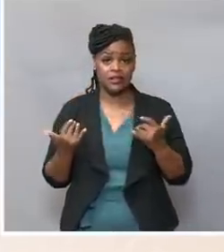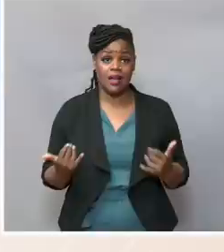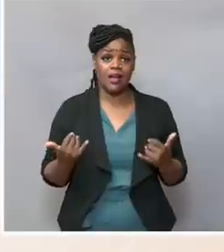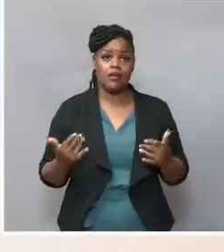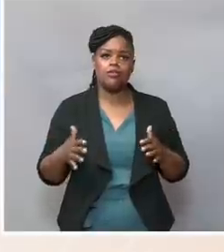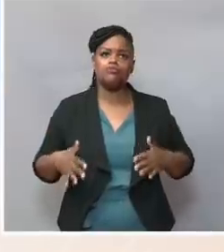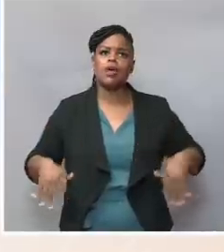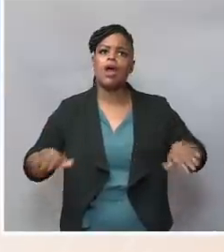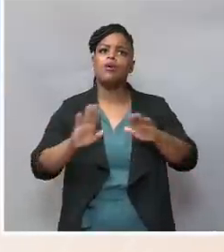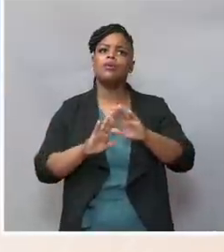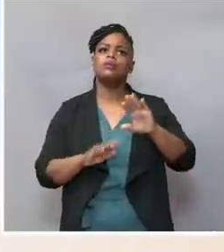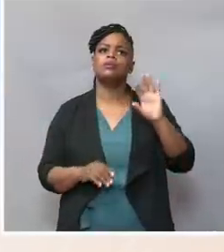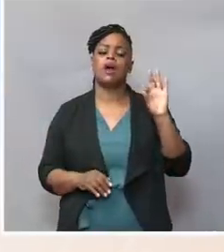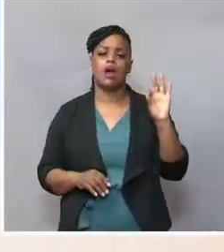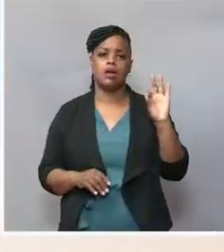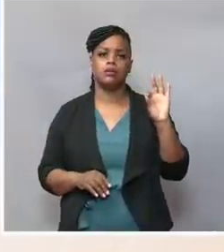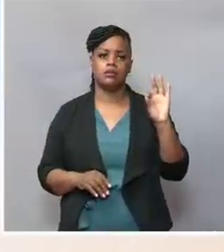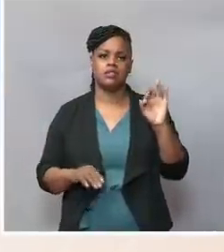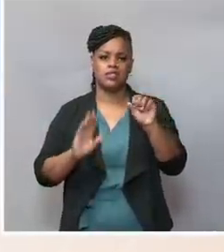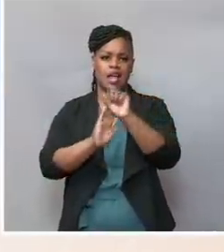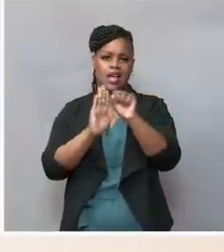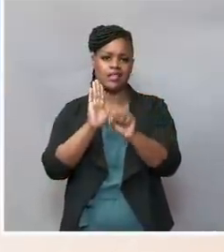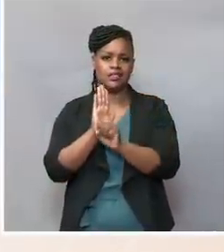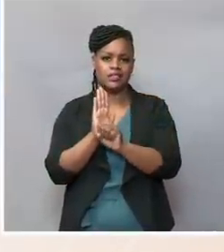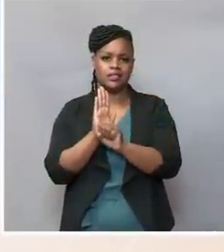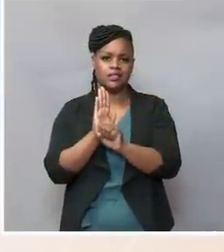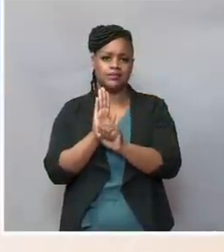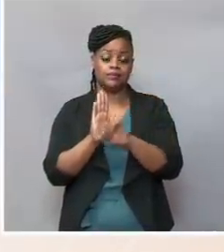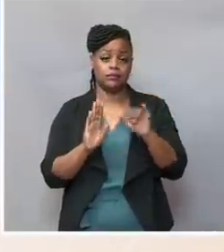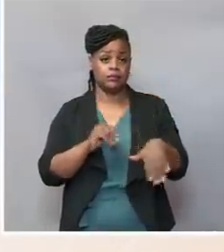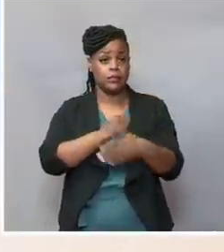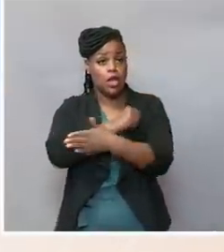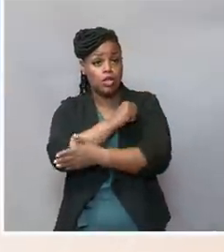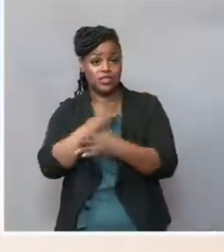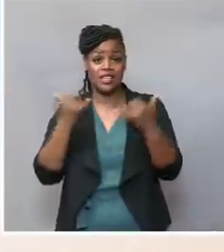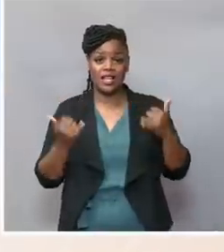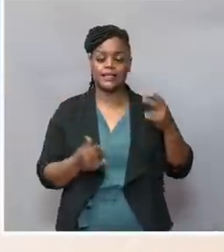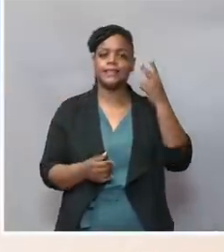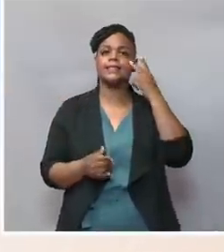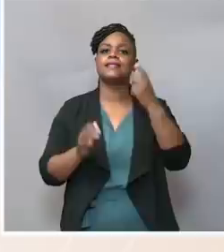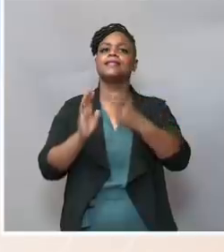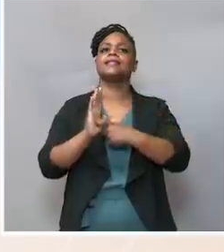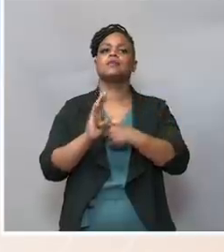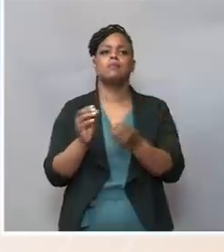our country will have the opportunity to see a more complete version of our history.